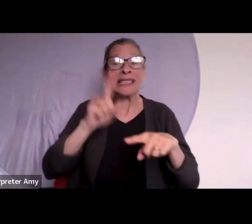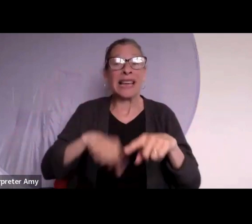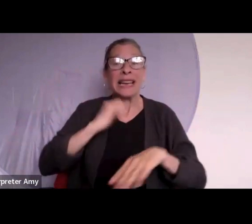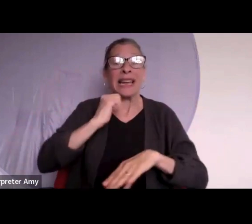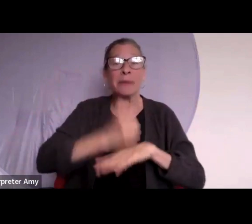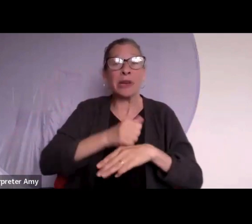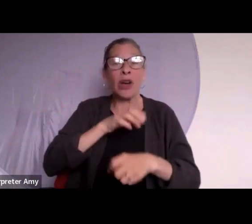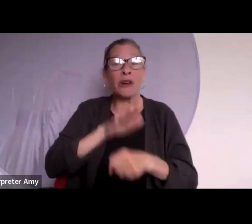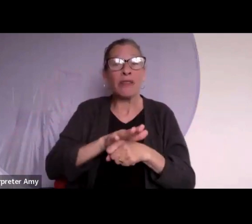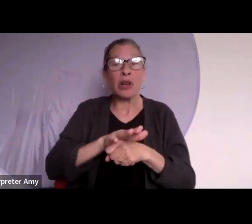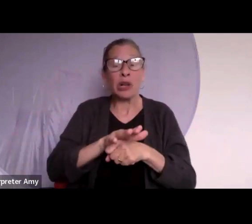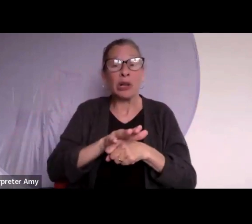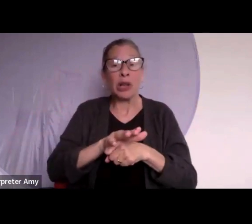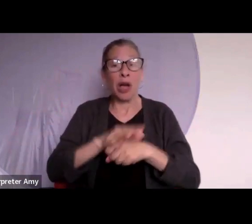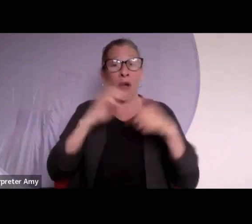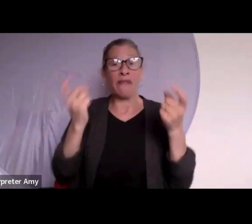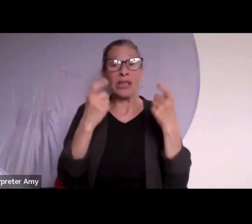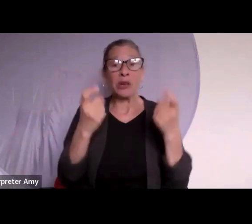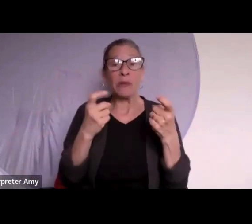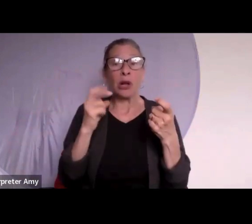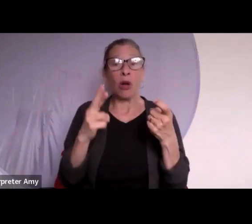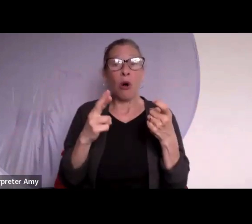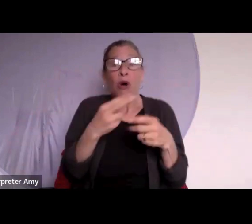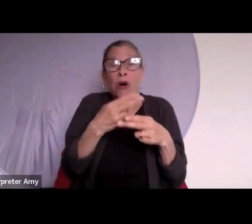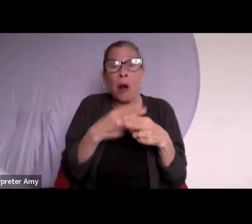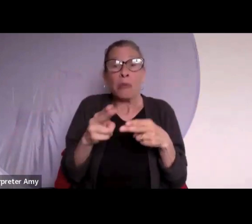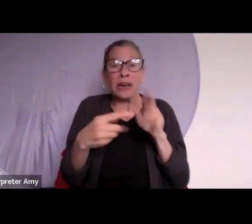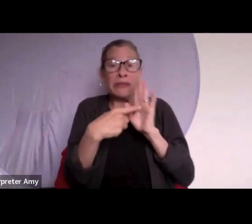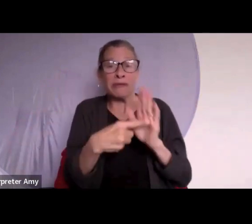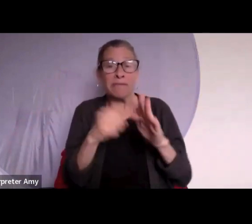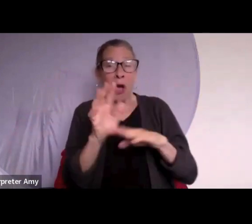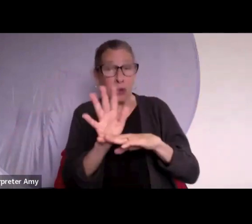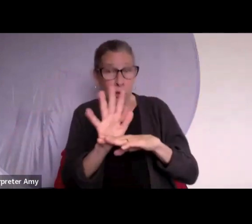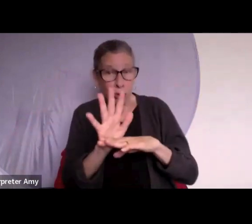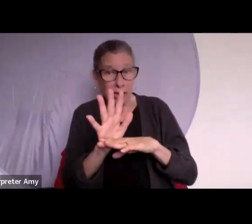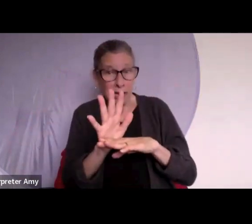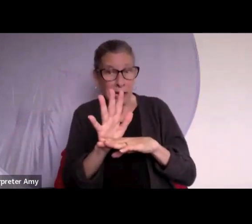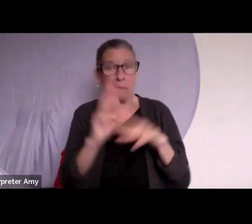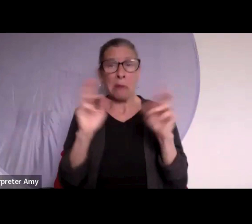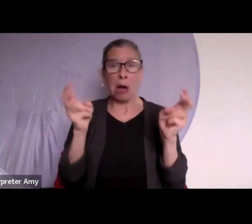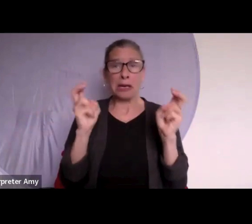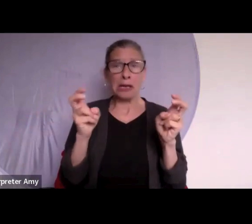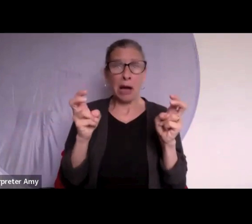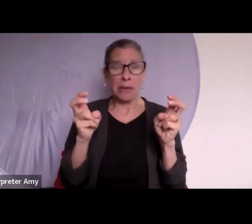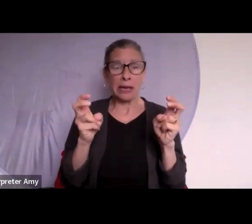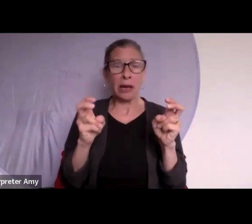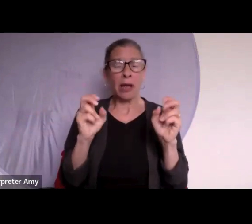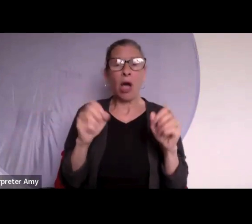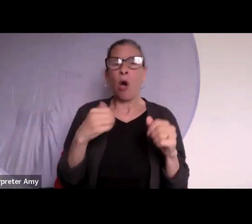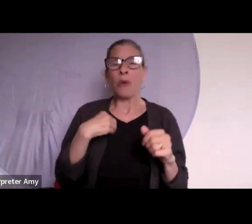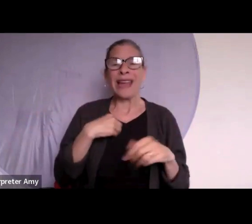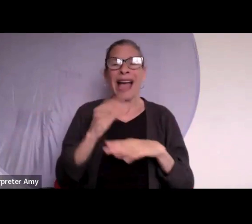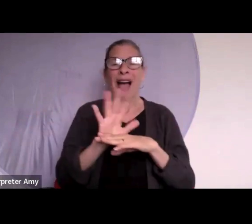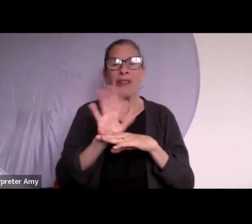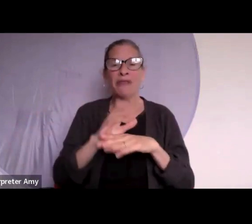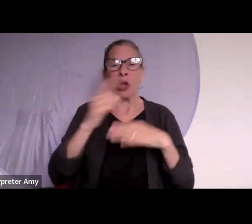screening elsewhere when when somebody comes to us requesting a screening on a topic, and we got to film about everything, so